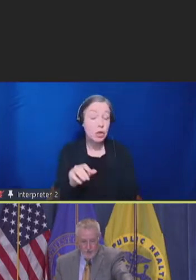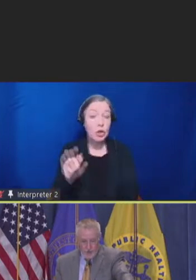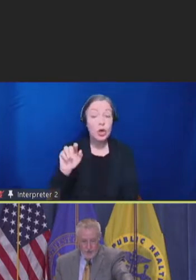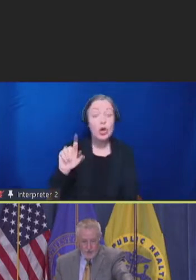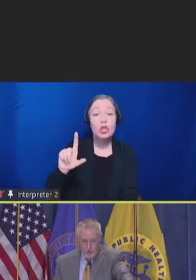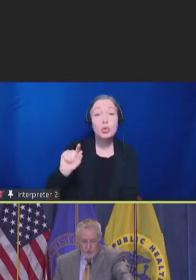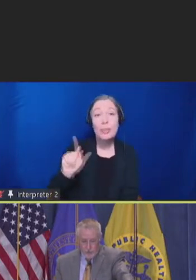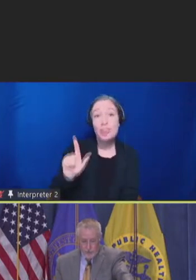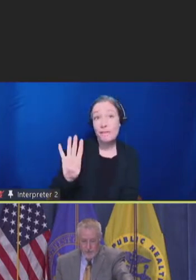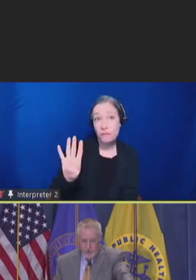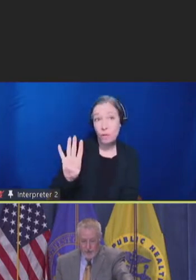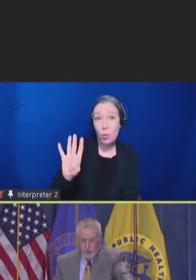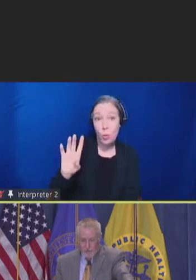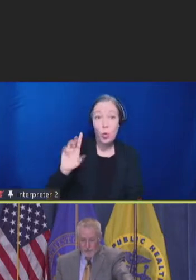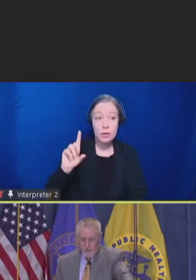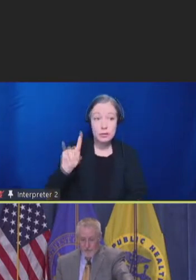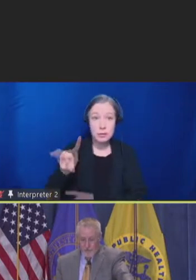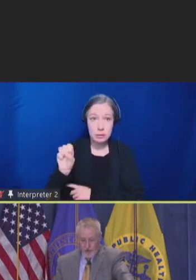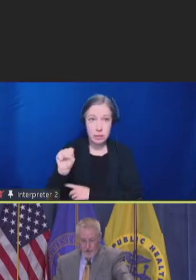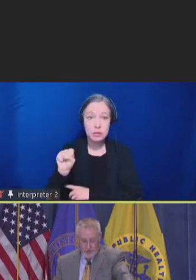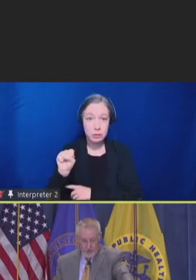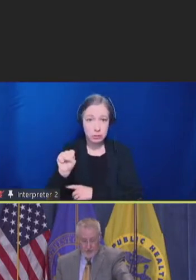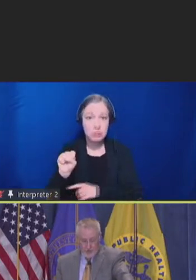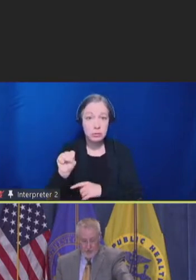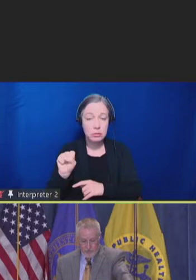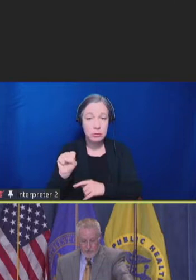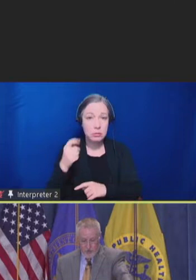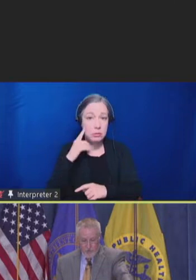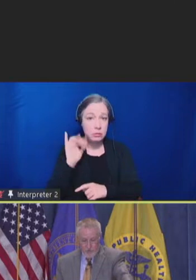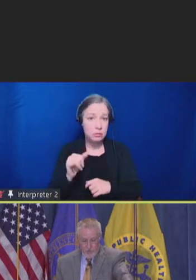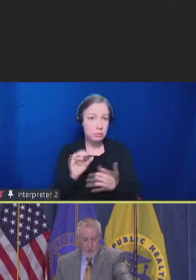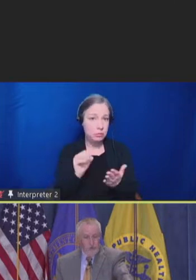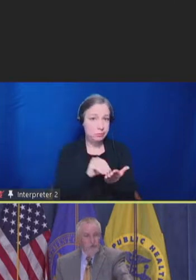Please refer to the NVAC website for final details on these upcoming meetings.